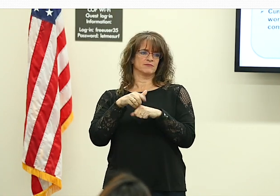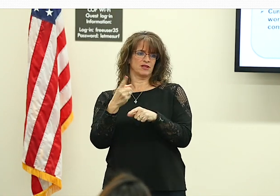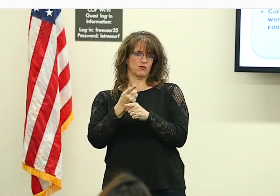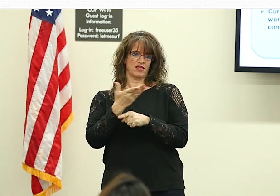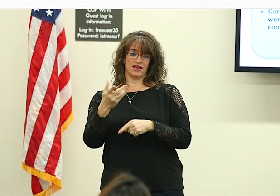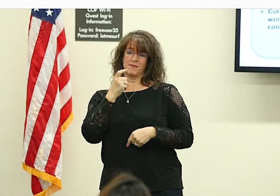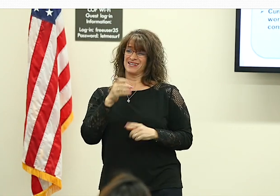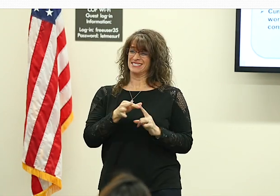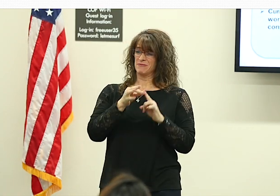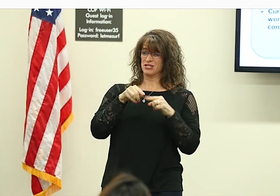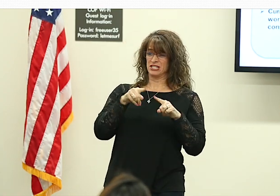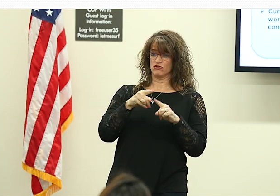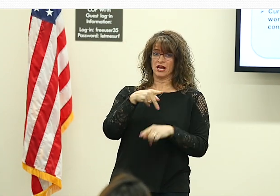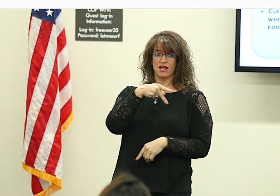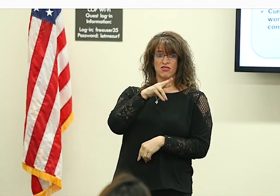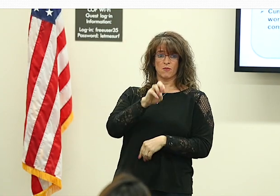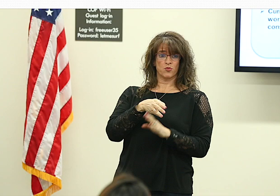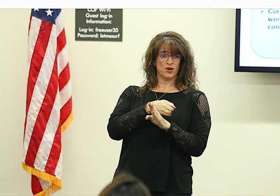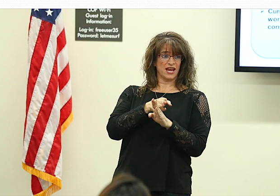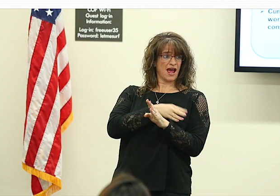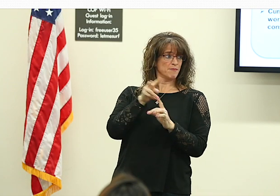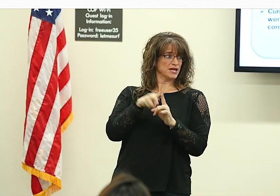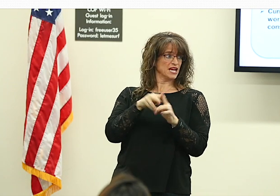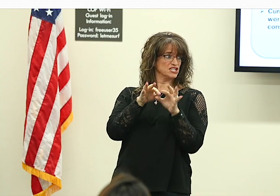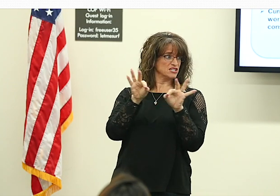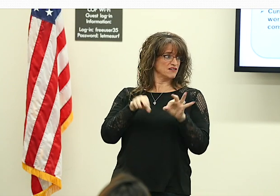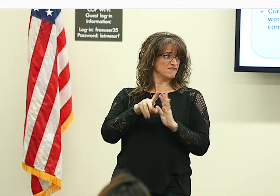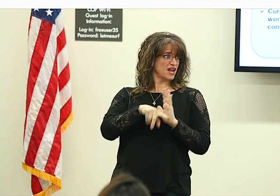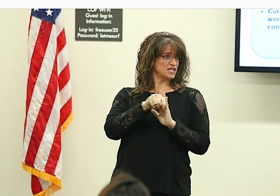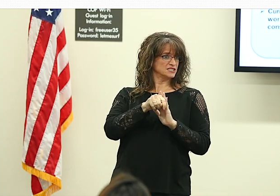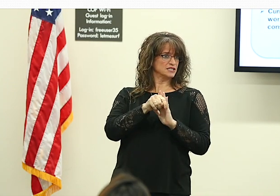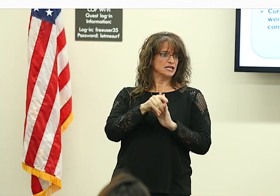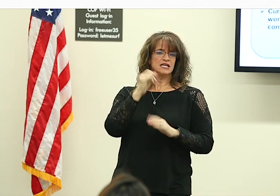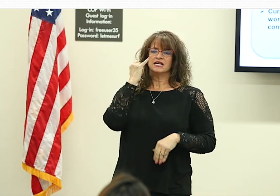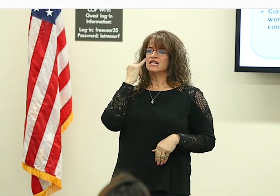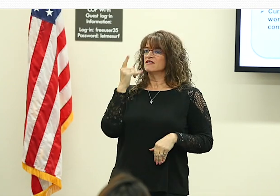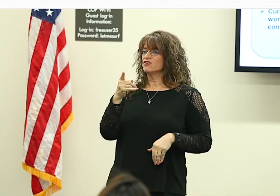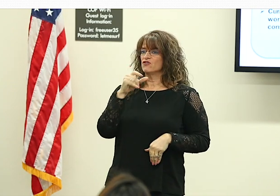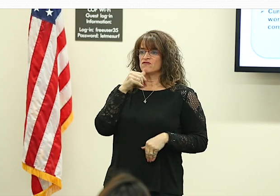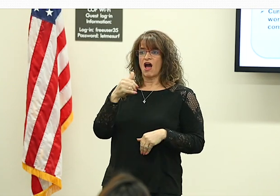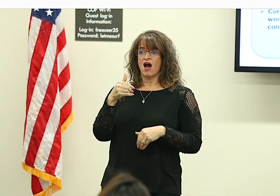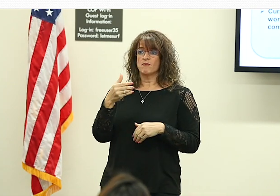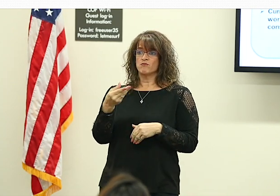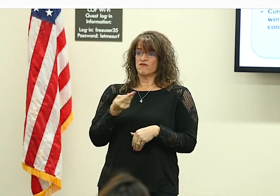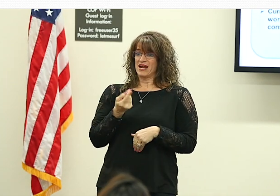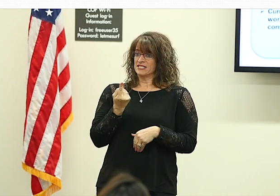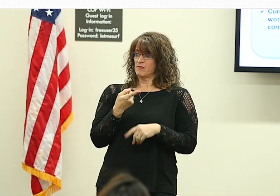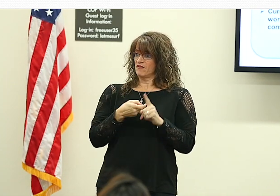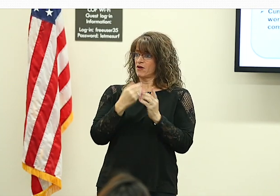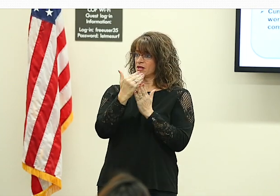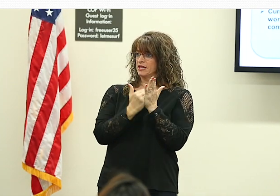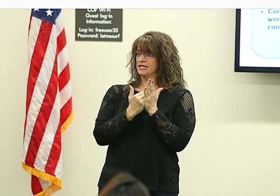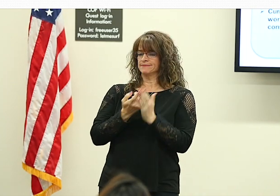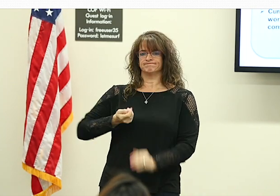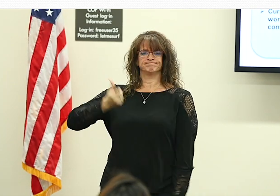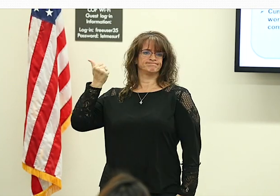the pre-application phase, if you haven't provided anything on this list, you're not gonna be considered at all.